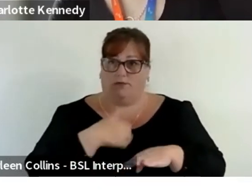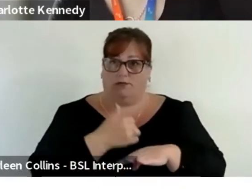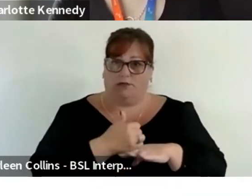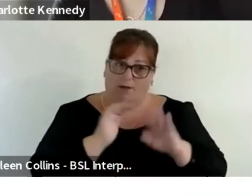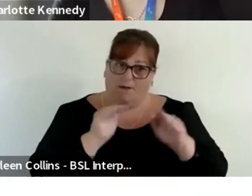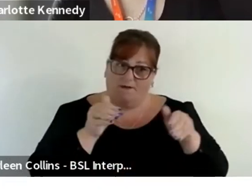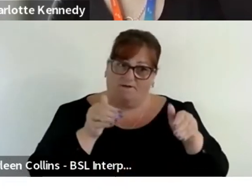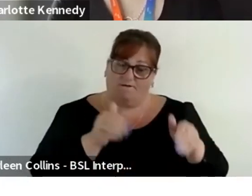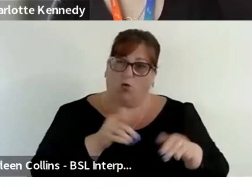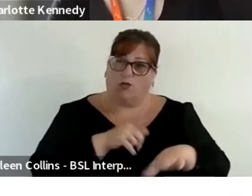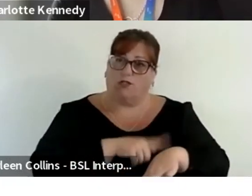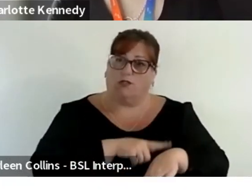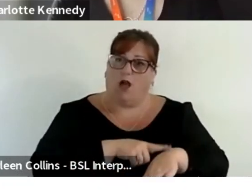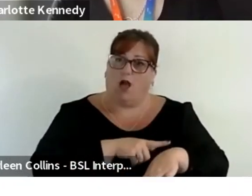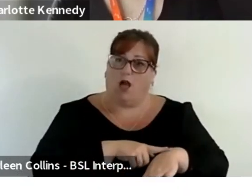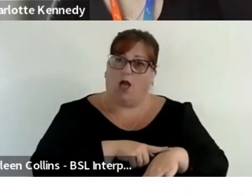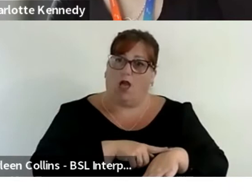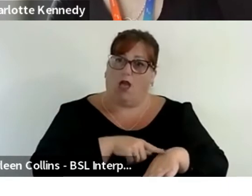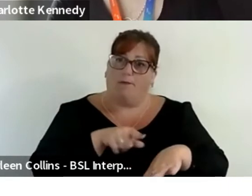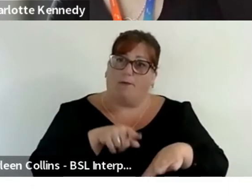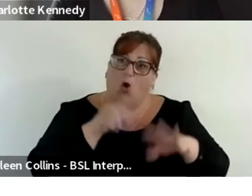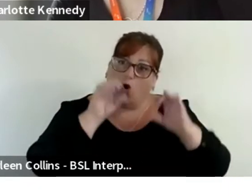everyone else, that's also very helpful.